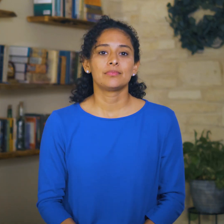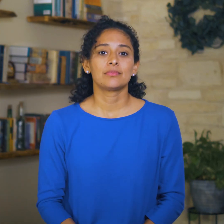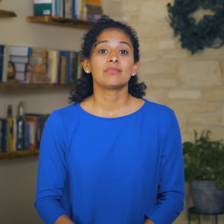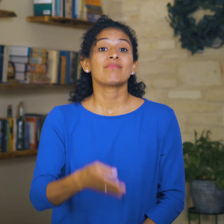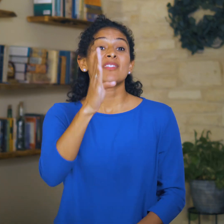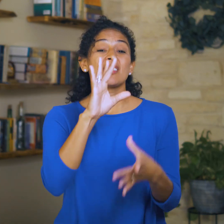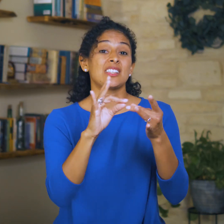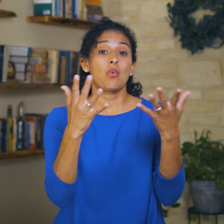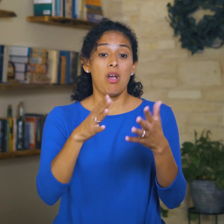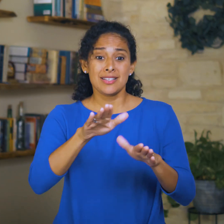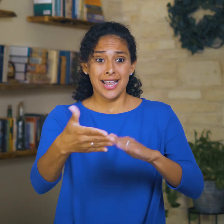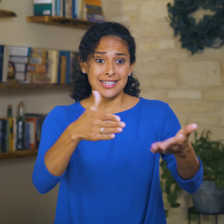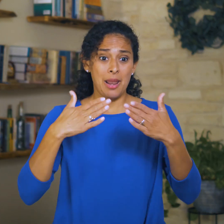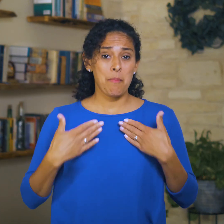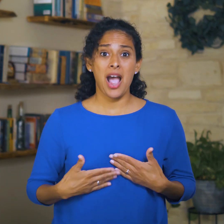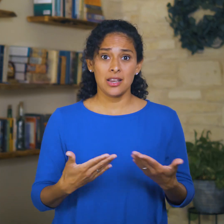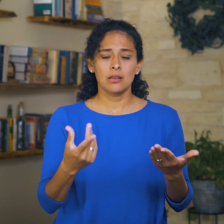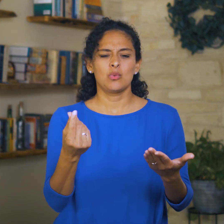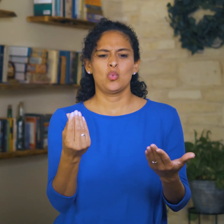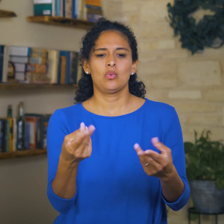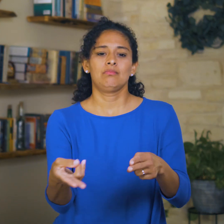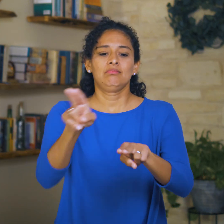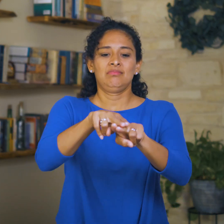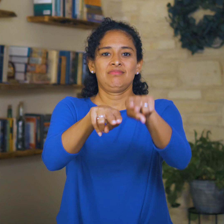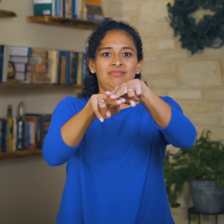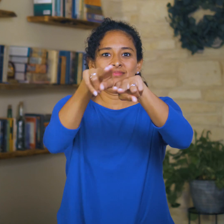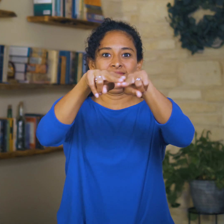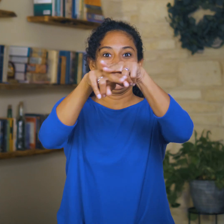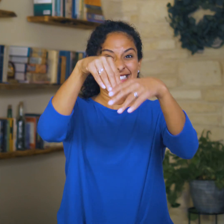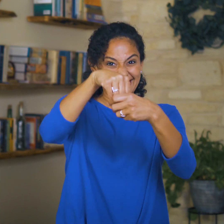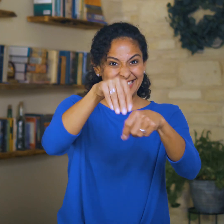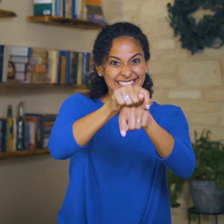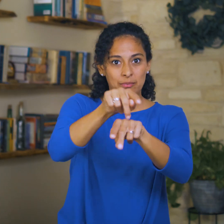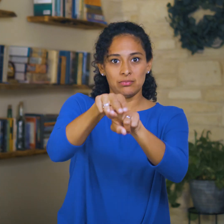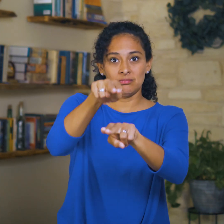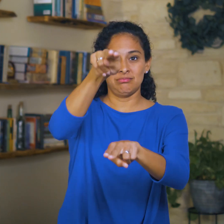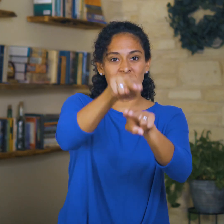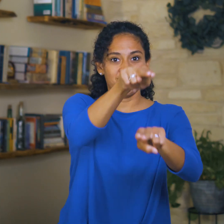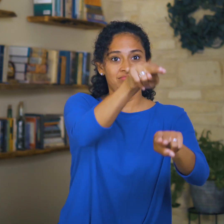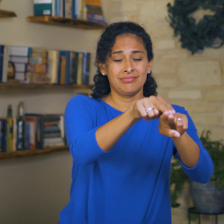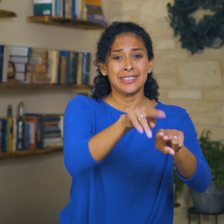God says to stack the dead bodies inside the temple.